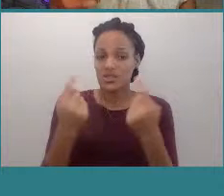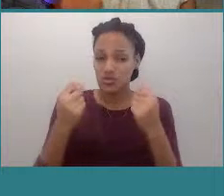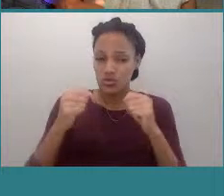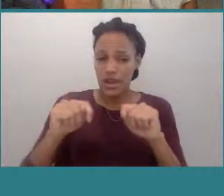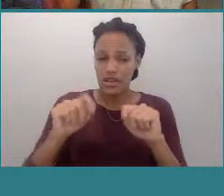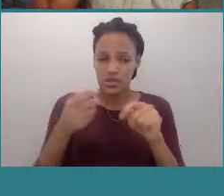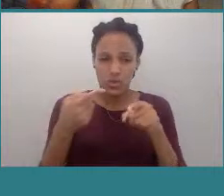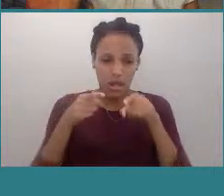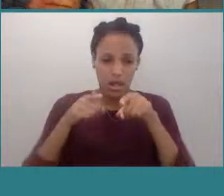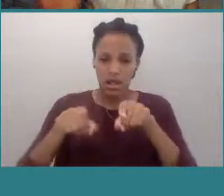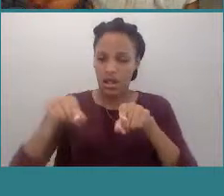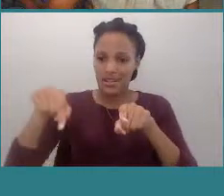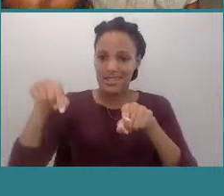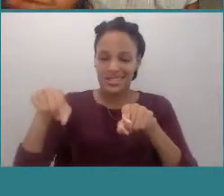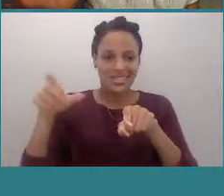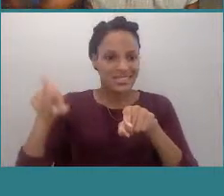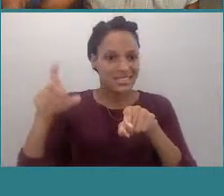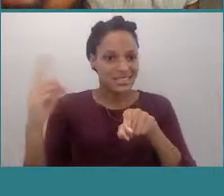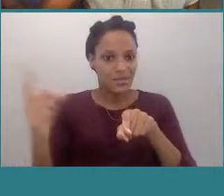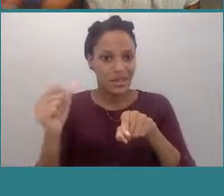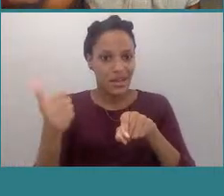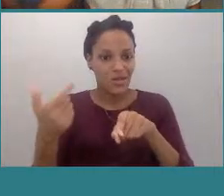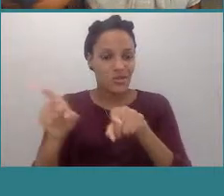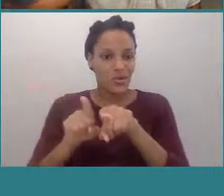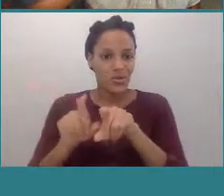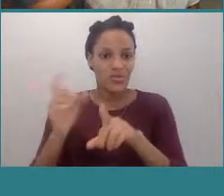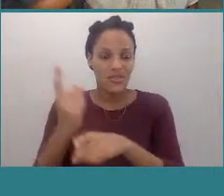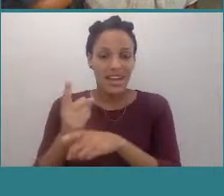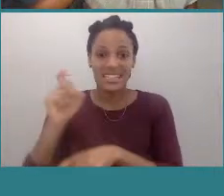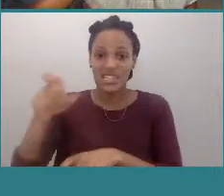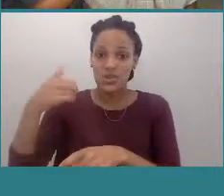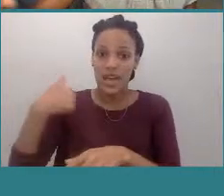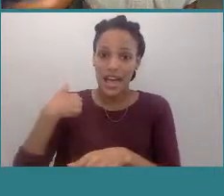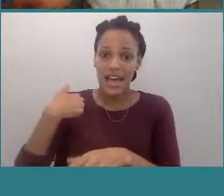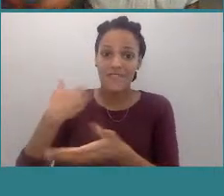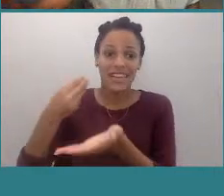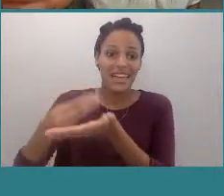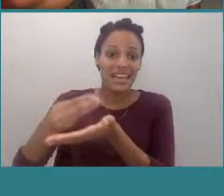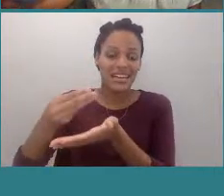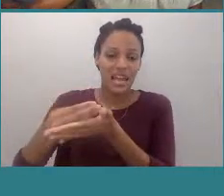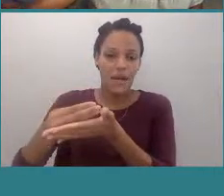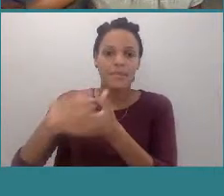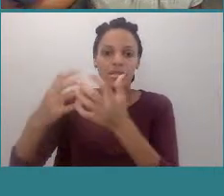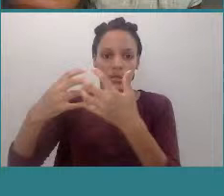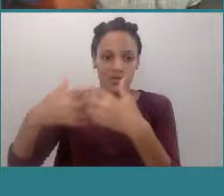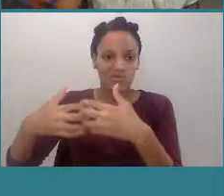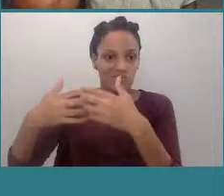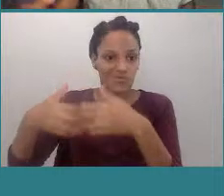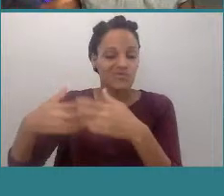we also need to create economic engines for ourselves. This is what I mean by the creators